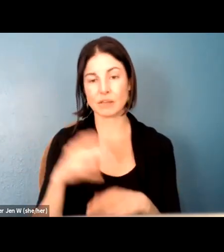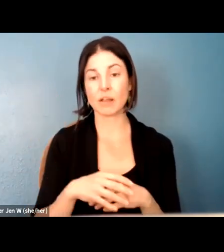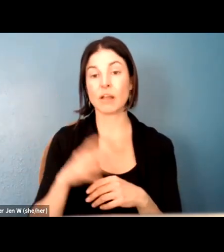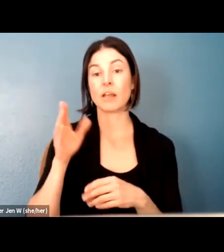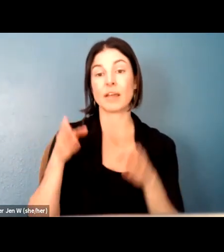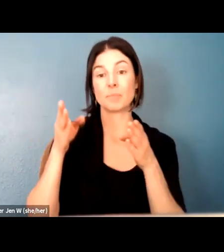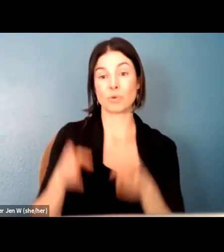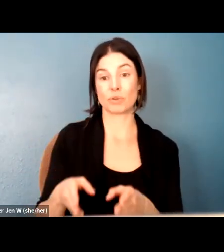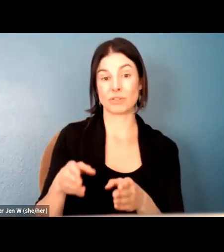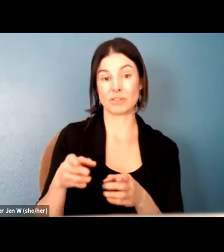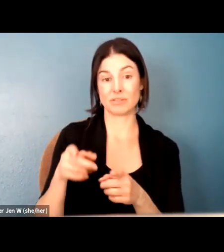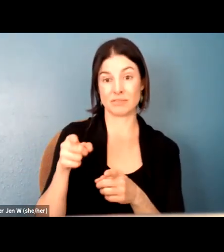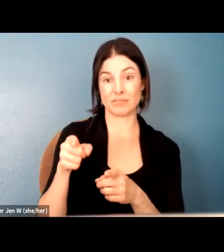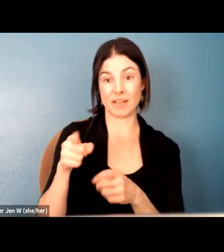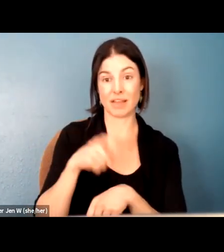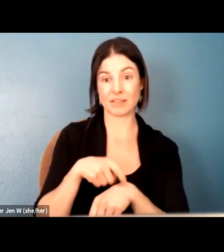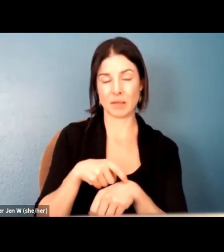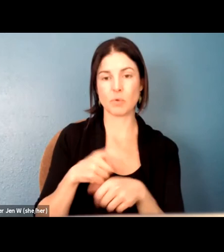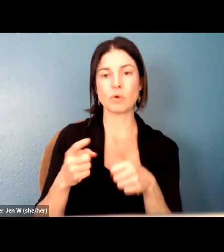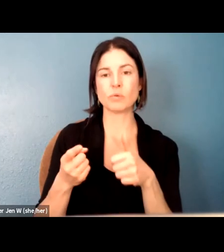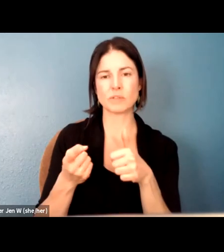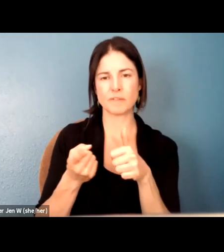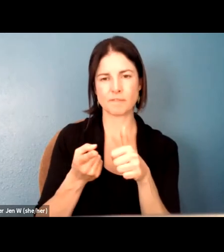in her first year of doctoral studies and experienced